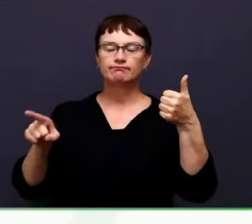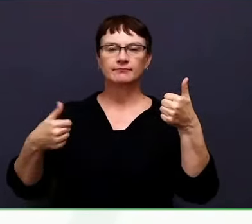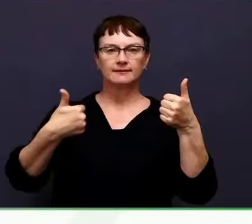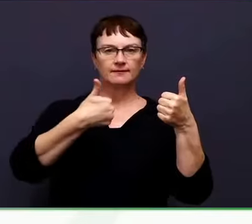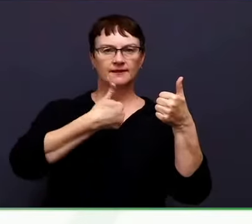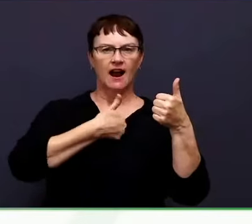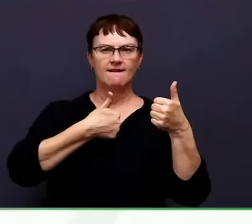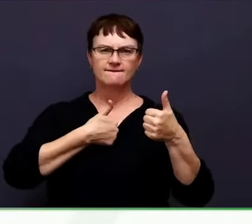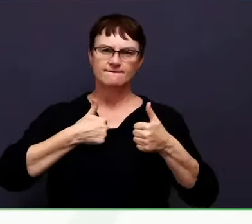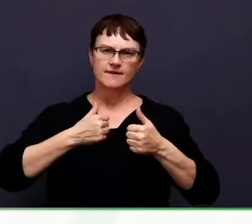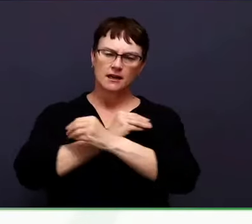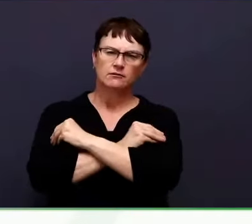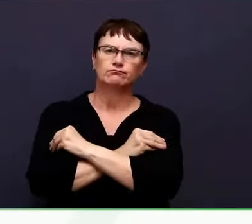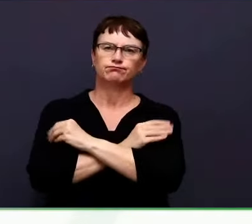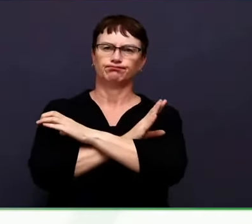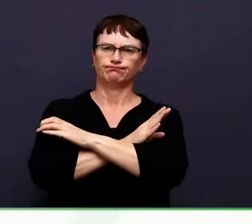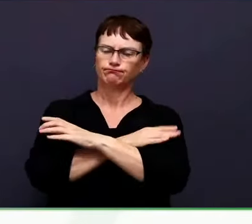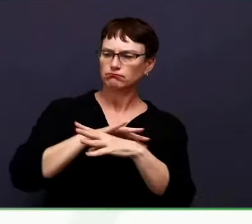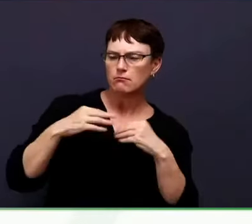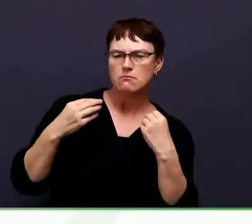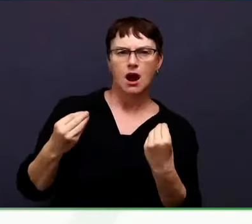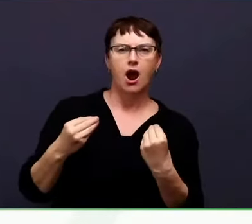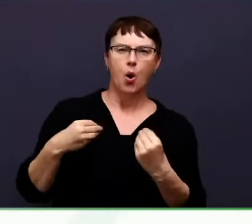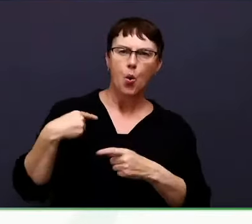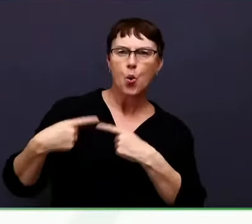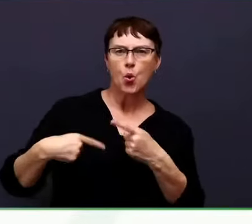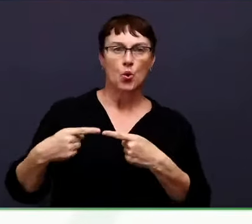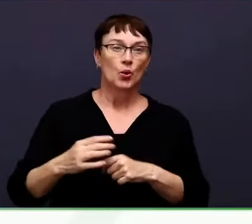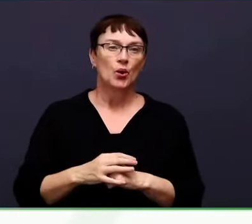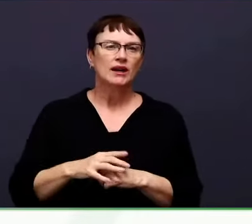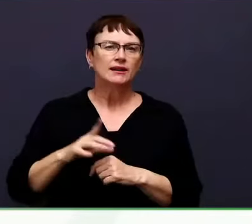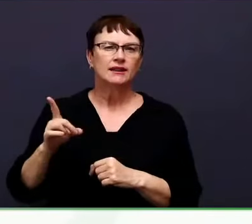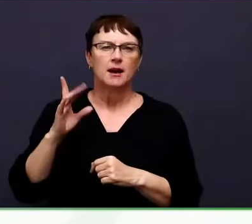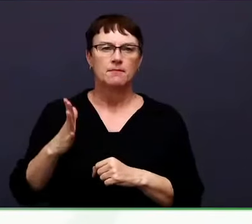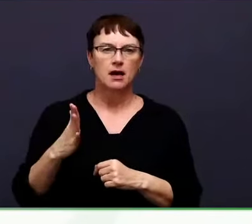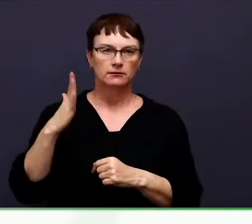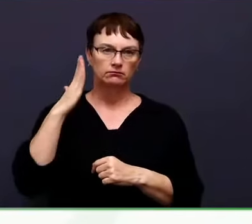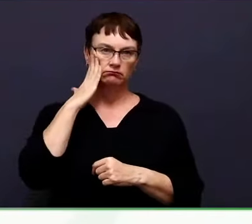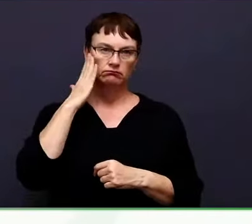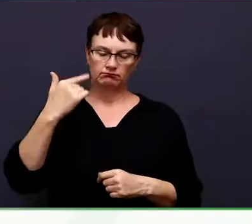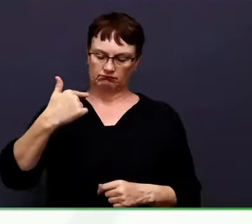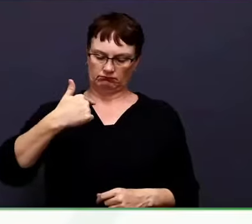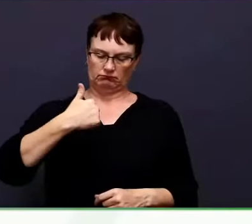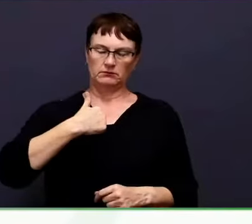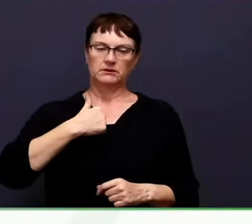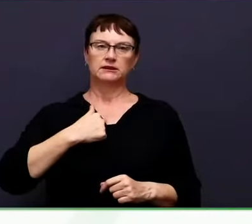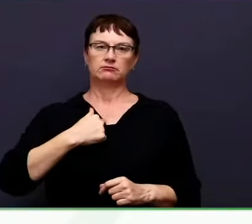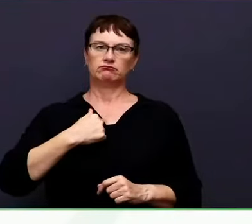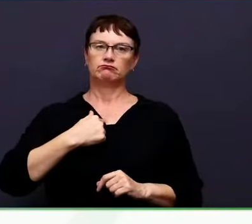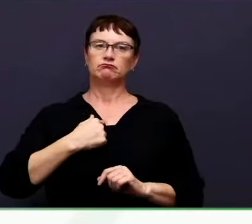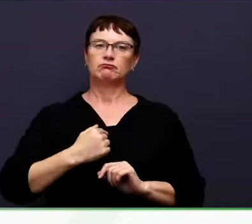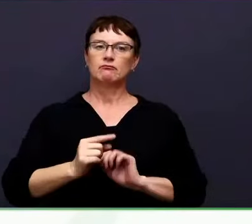create social change, rather than taking an individual stand for change.